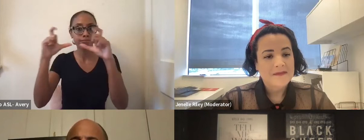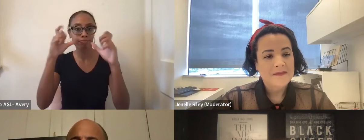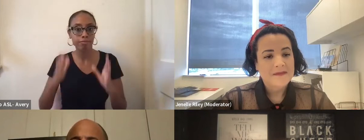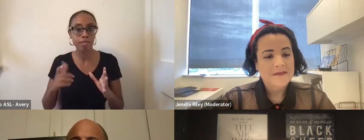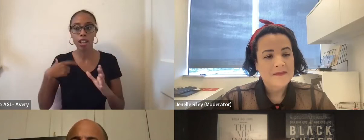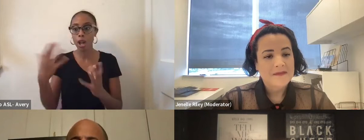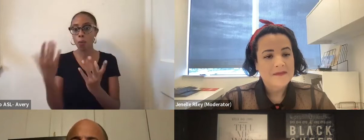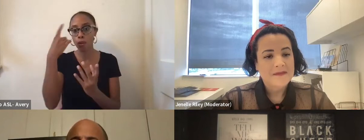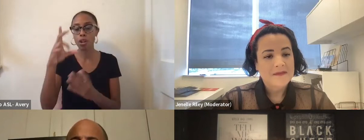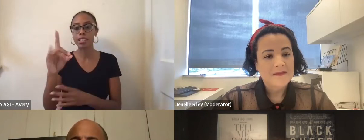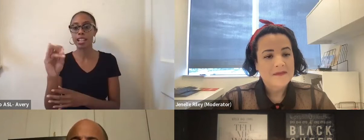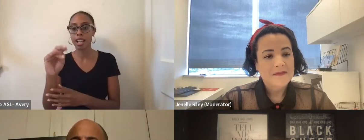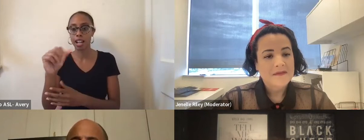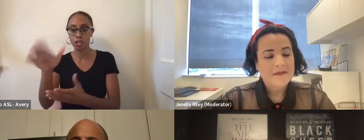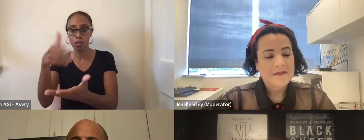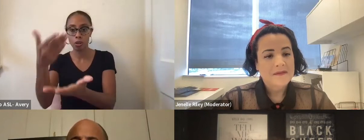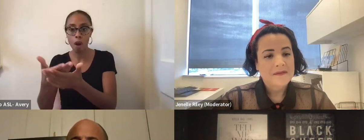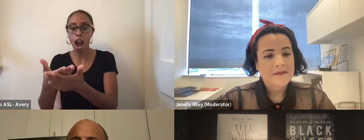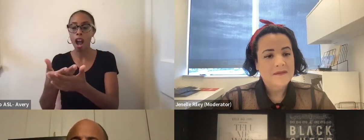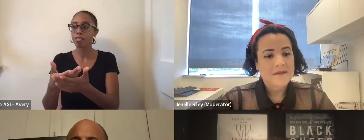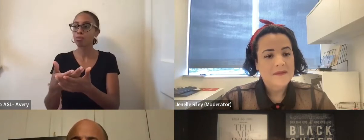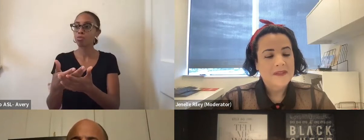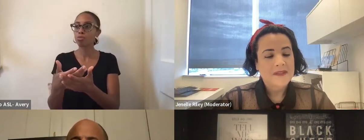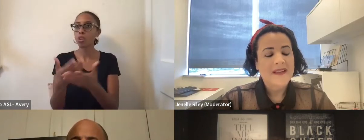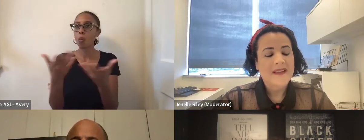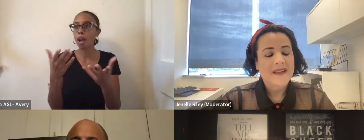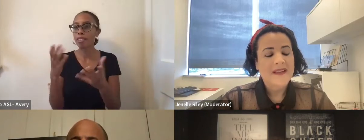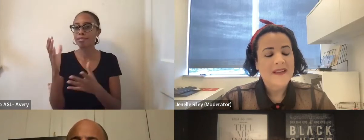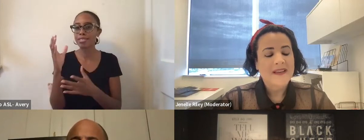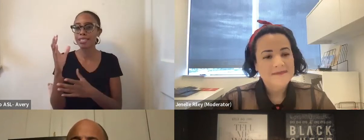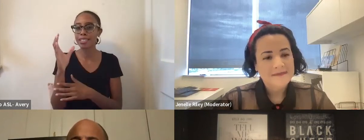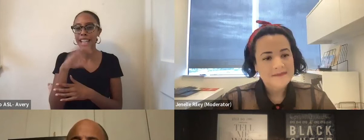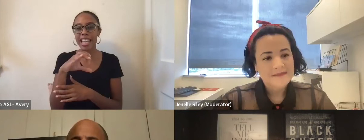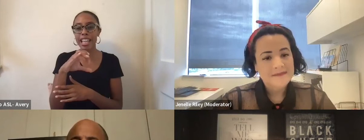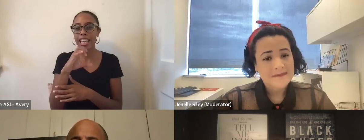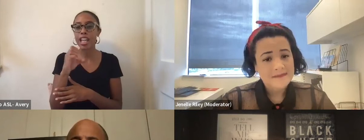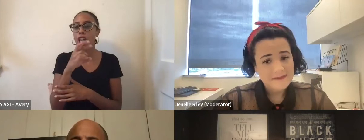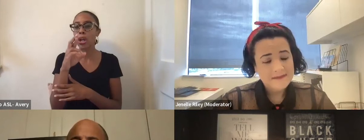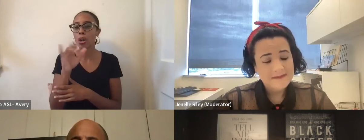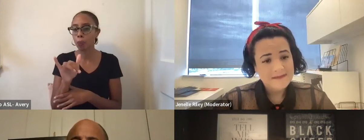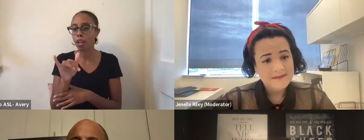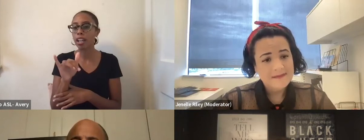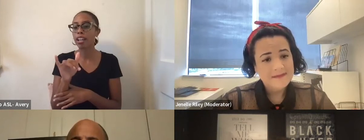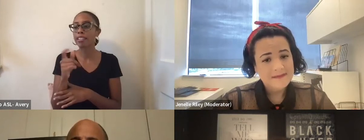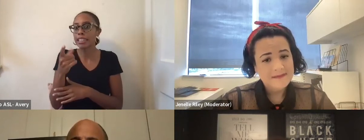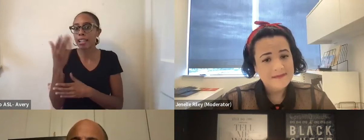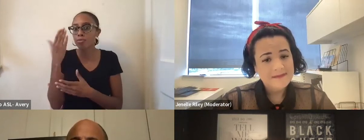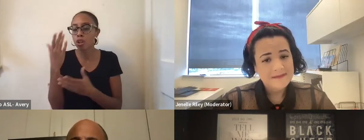happen. So they're outside the Ritz and they're singing and dancing, and happy, and there's a mood of real